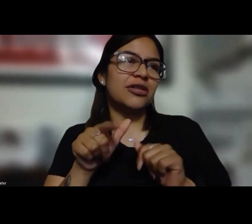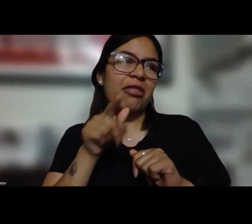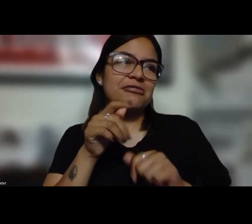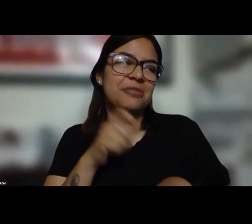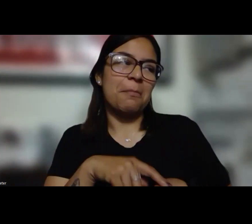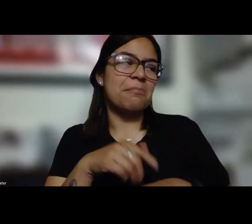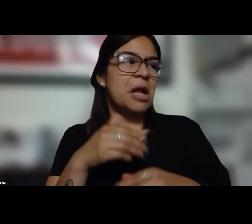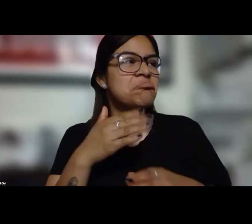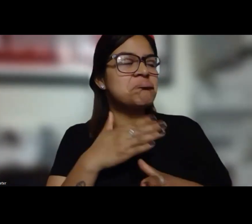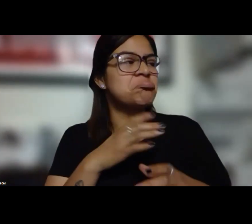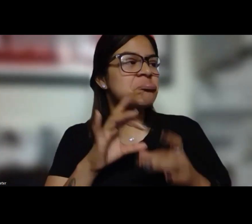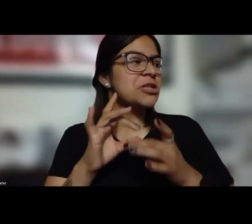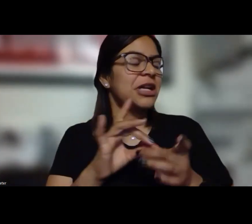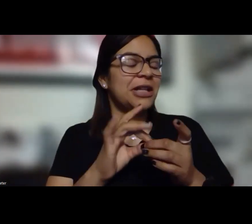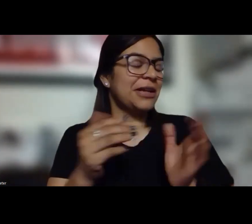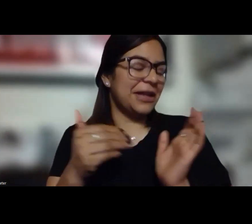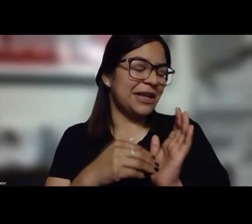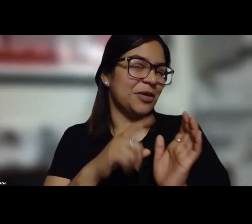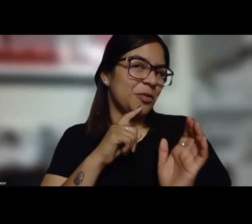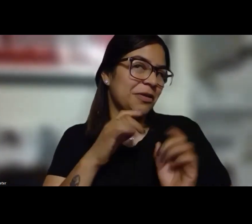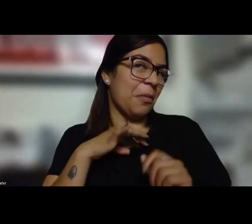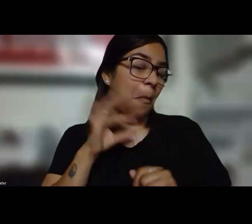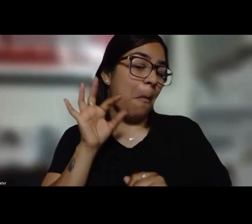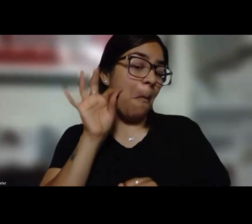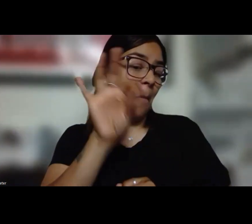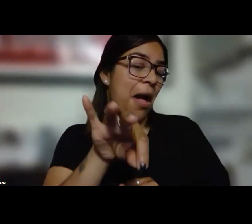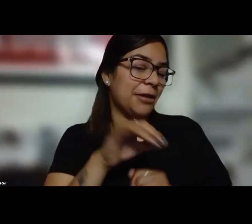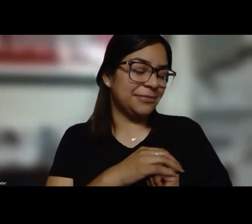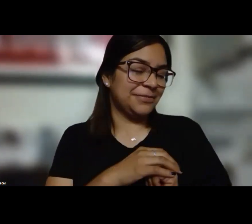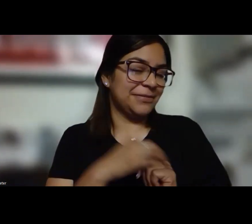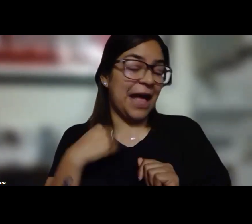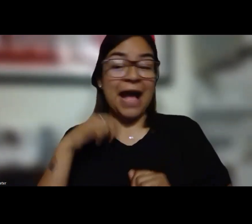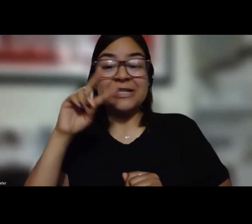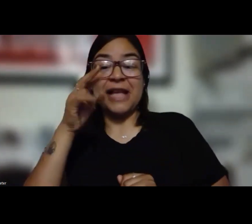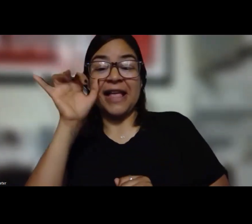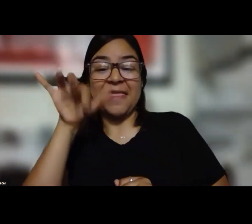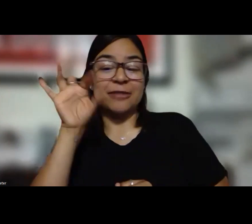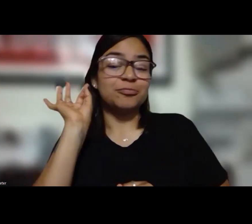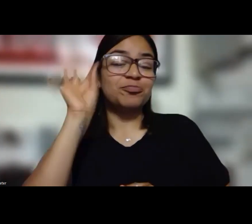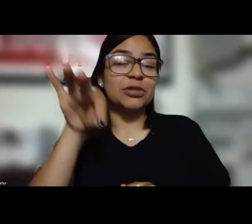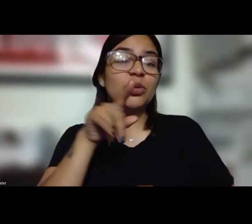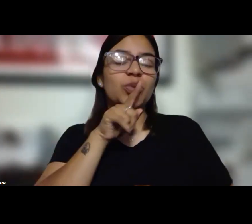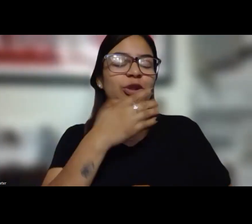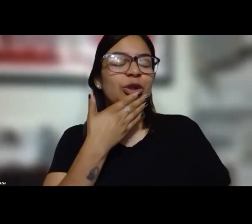uh we get to connect again so it's my plug I second it it was a great lunch and you know